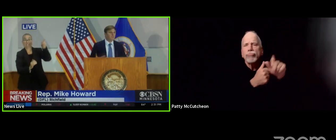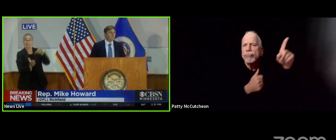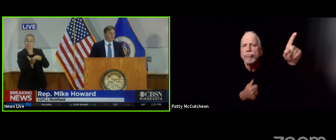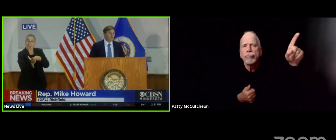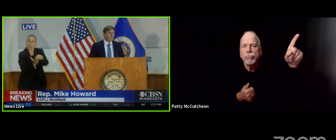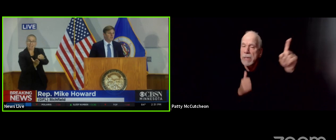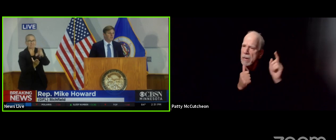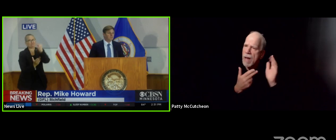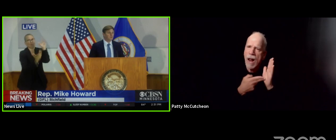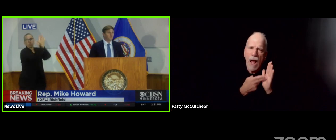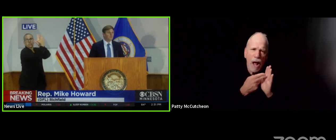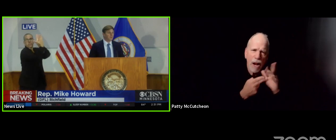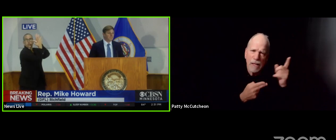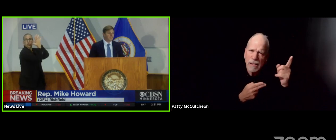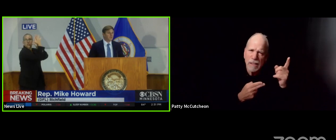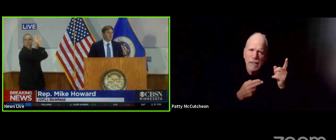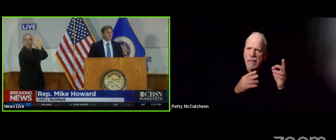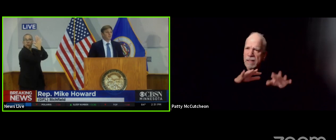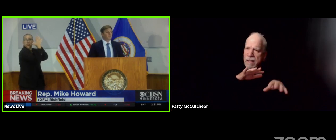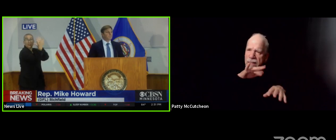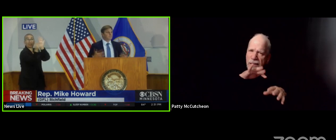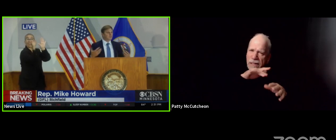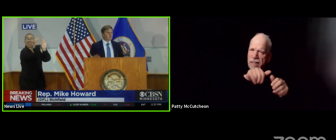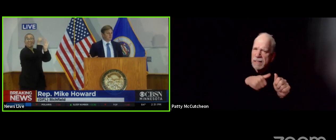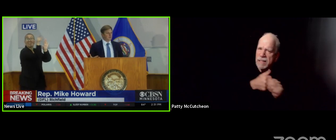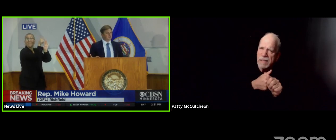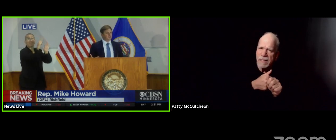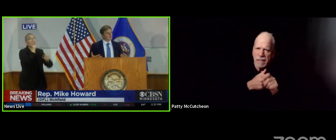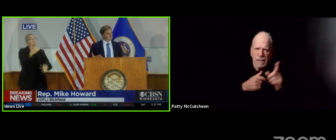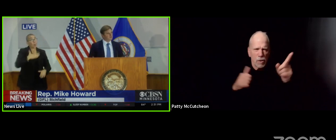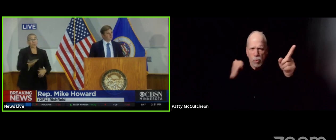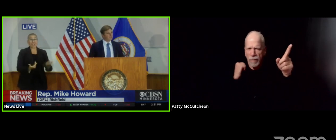BEFORE A COMMITTEE AND SHOW THEIR FACE. THE REASON THAT THINGS ARE CONFUSING